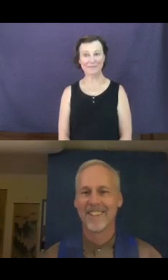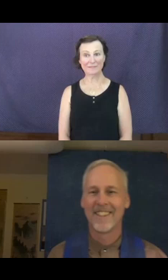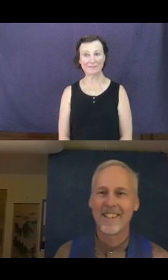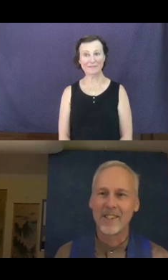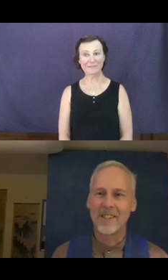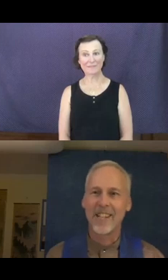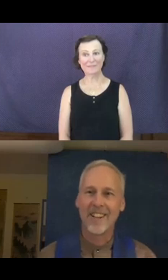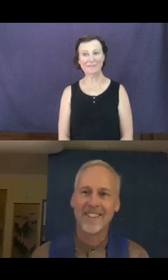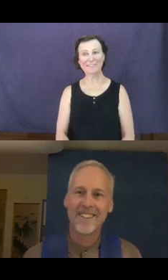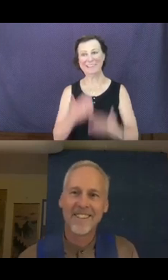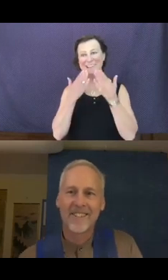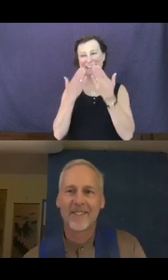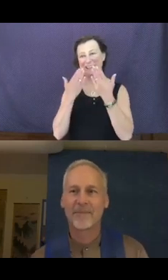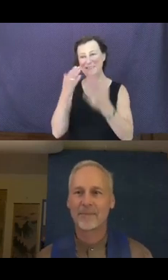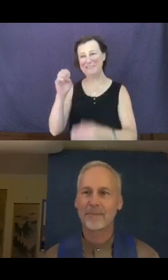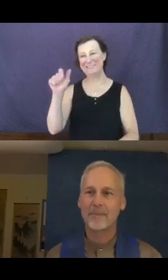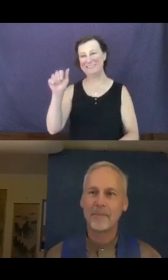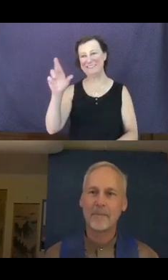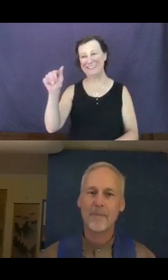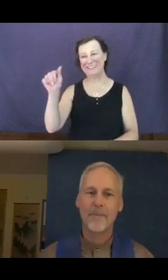Thank you, Sara.